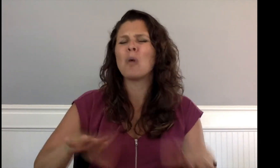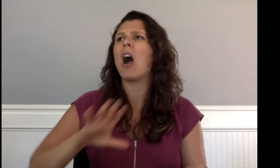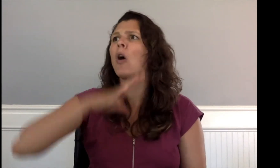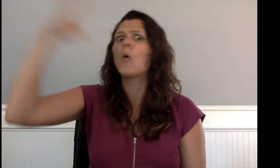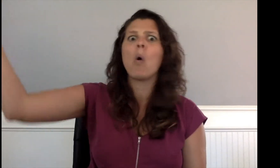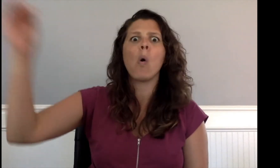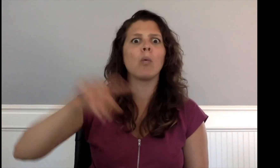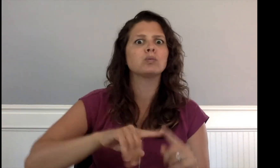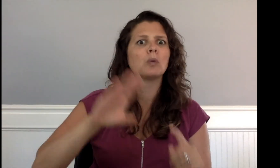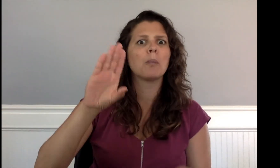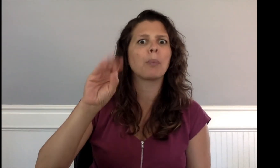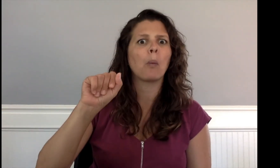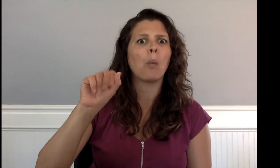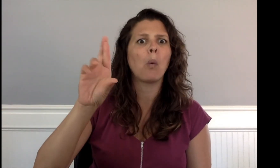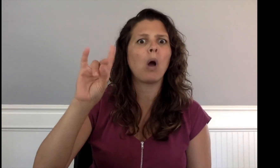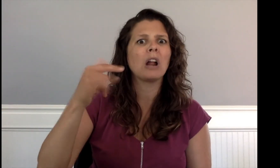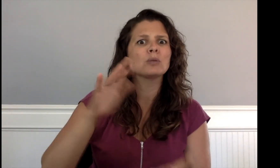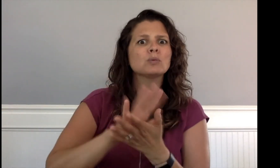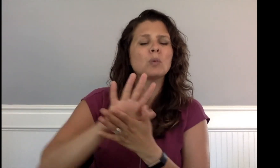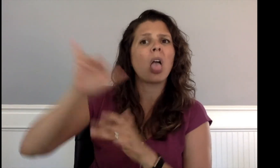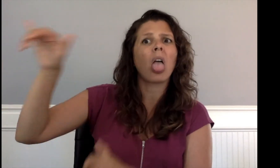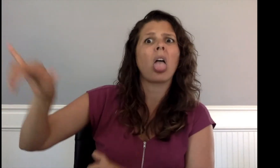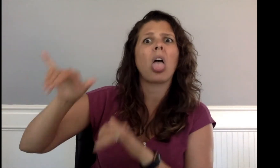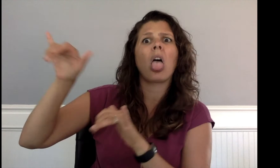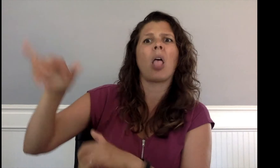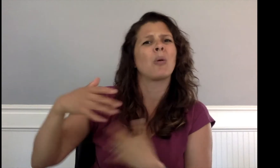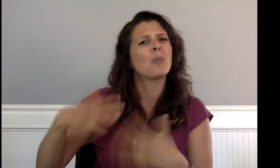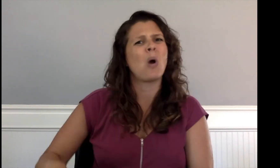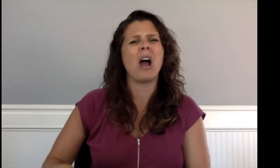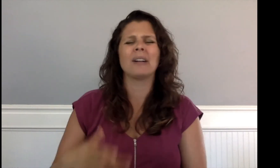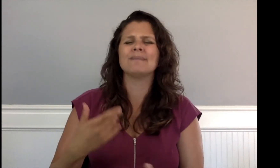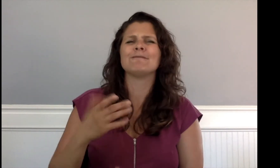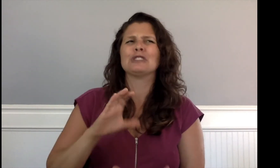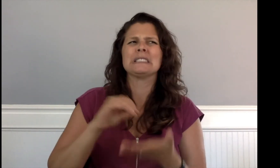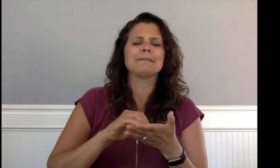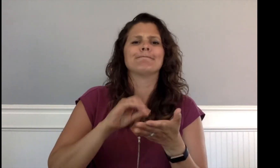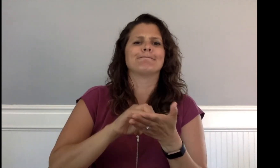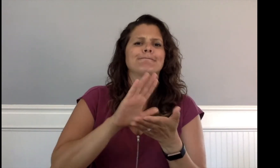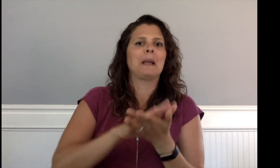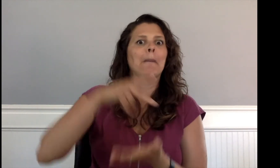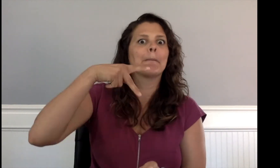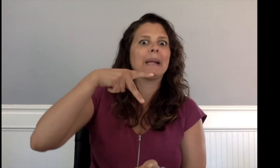sure he didn't find himself being shipped off to boarding school.